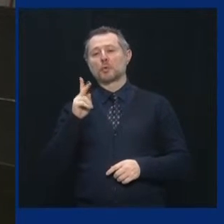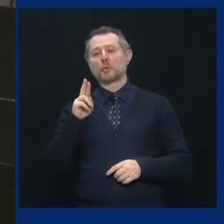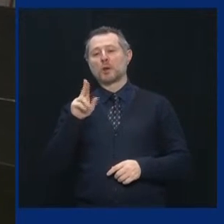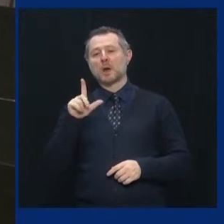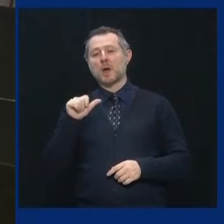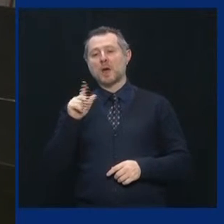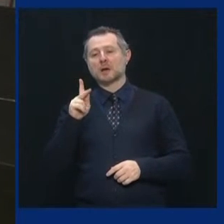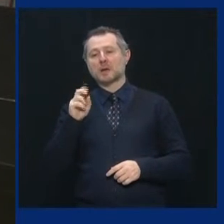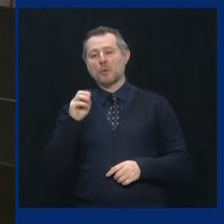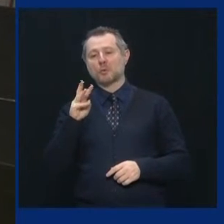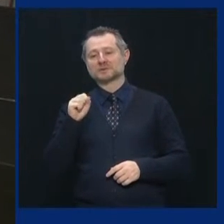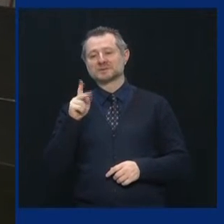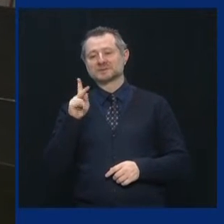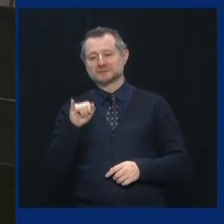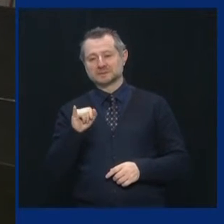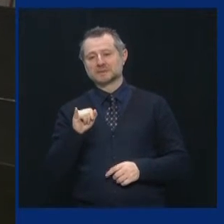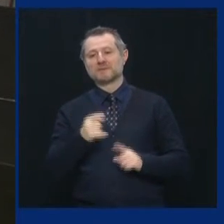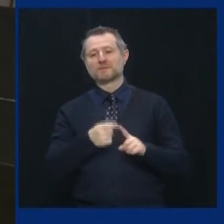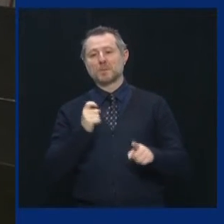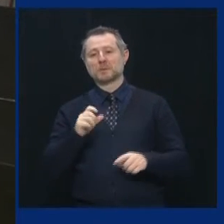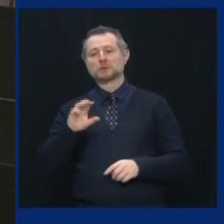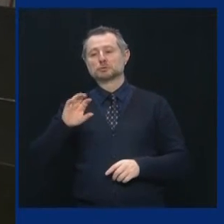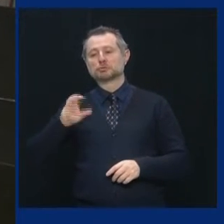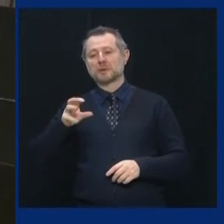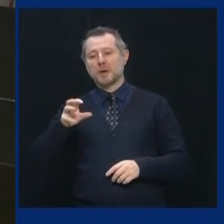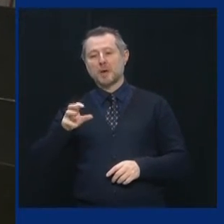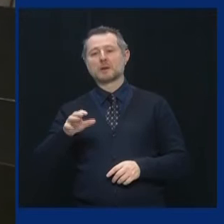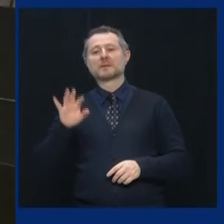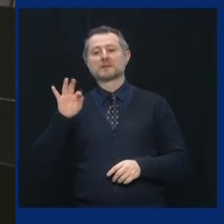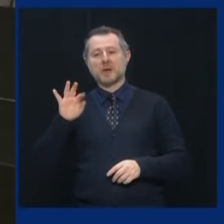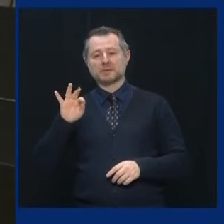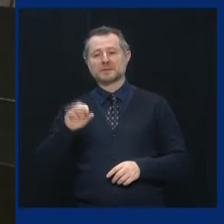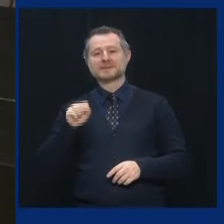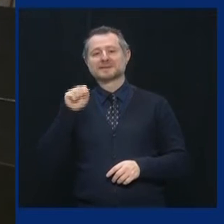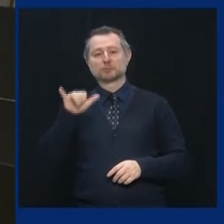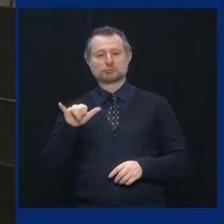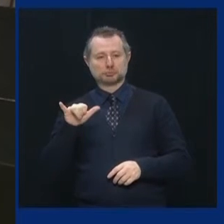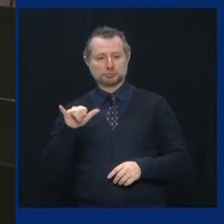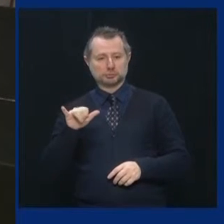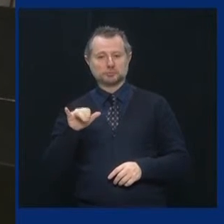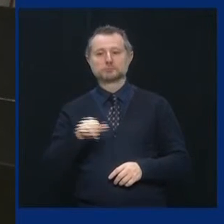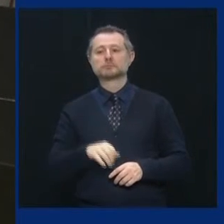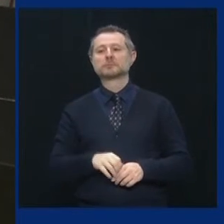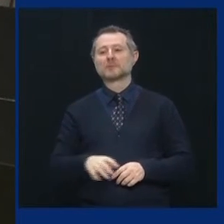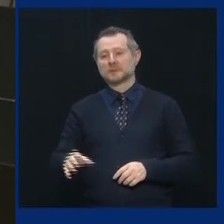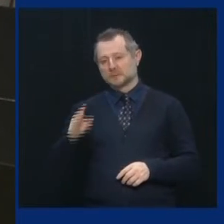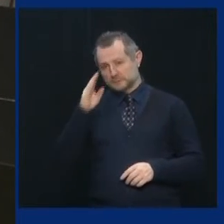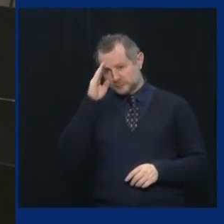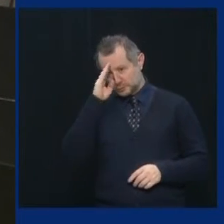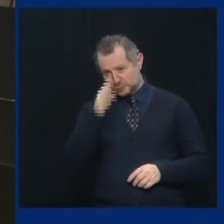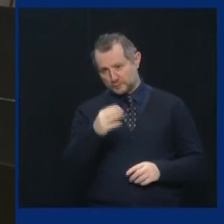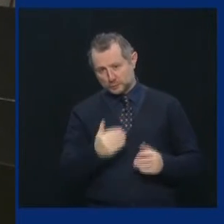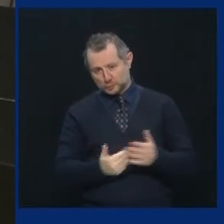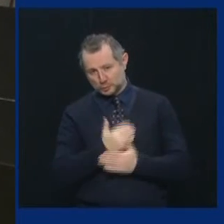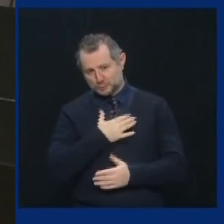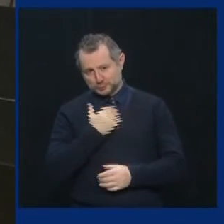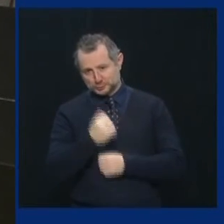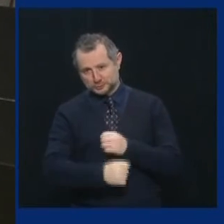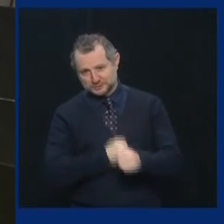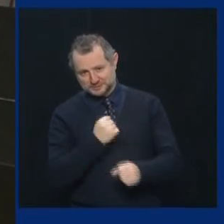GOVERNOR, YOUR NEXT COMES FROM JEFF FROM CHANNEL 9 IN SYRACUSE. JEFF, YOUR LINE IS NOW OPEN.